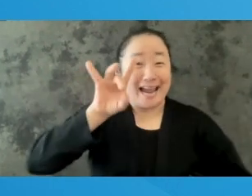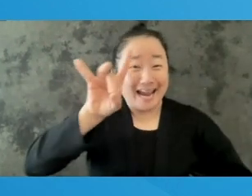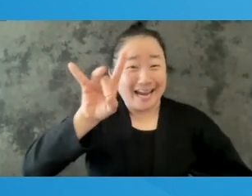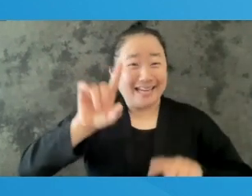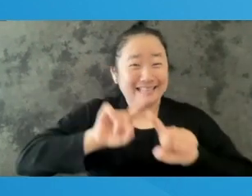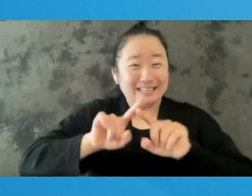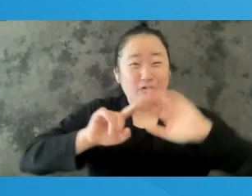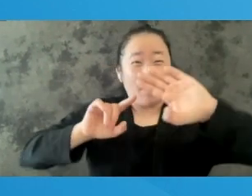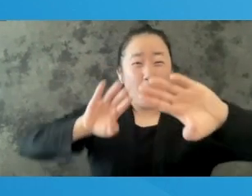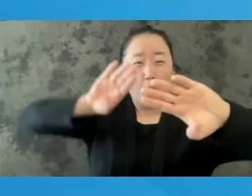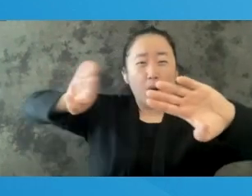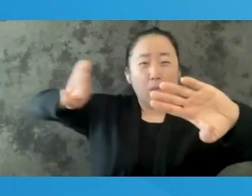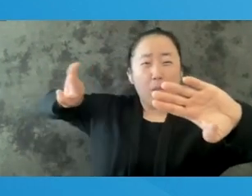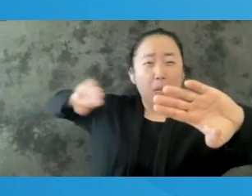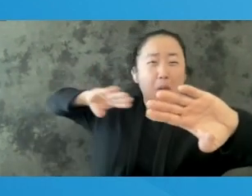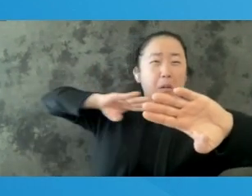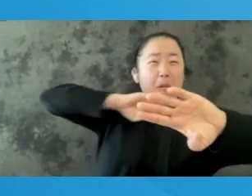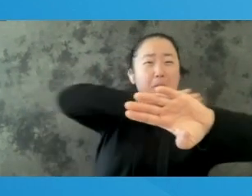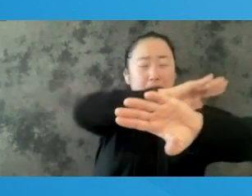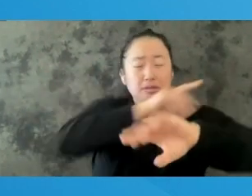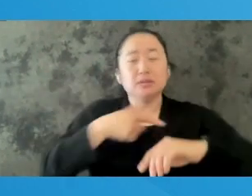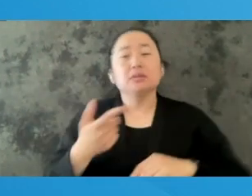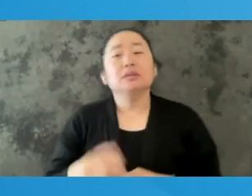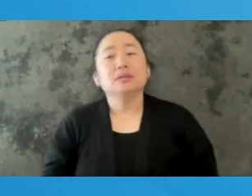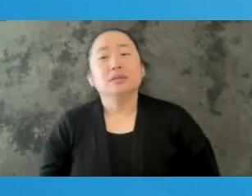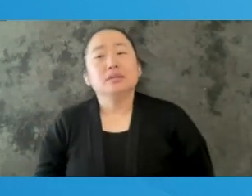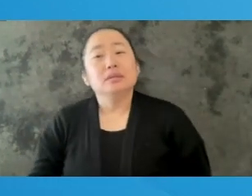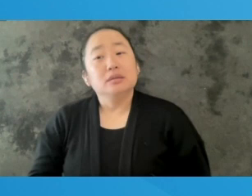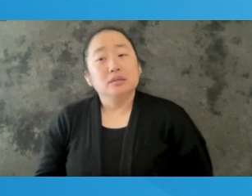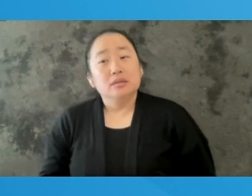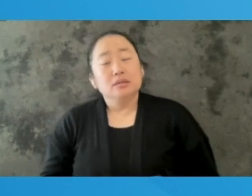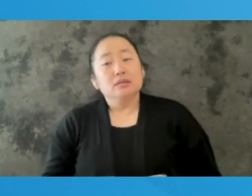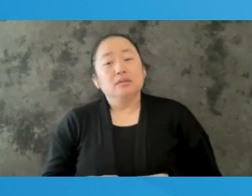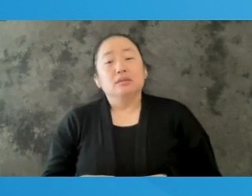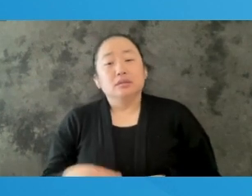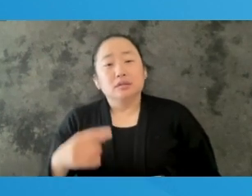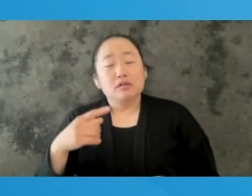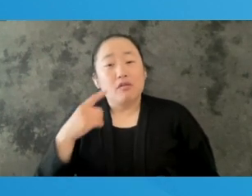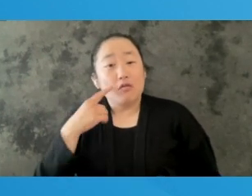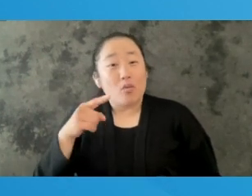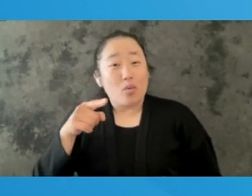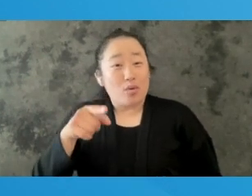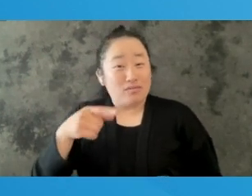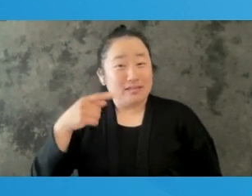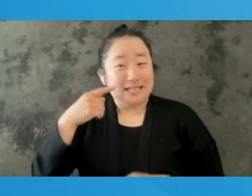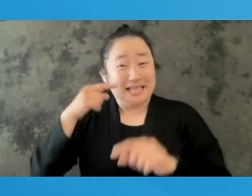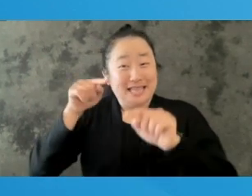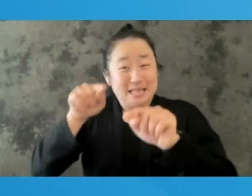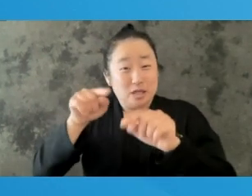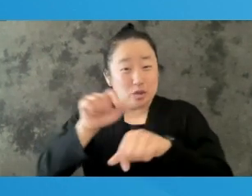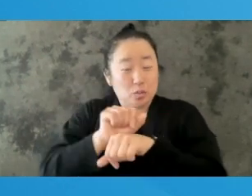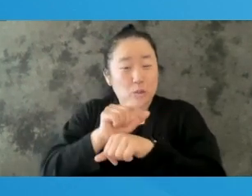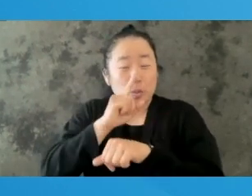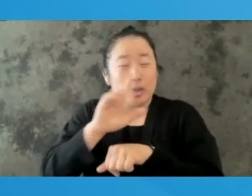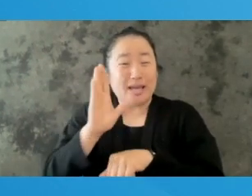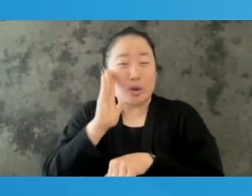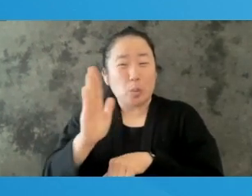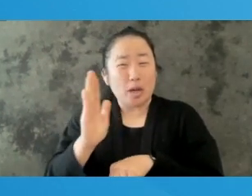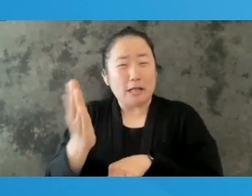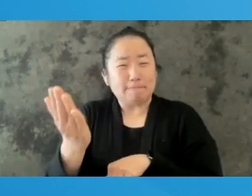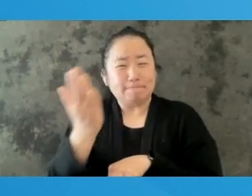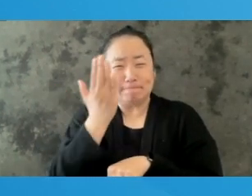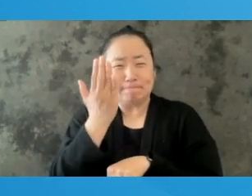And for the purpose of this work, we're going to be looking closely and through a variety